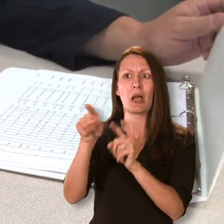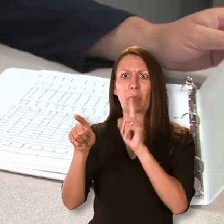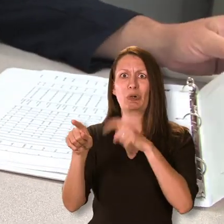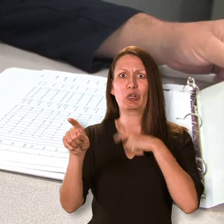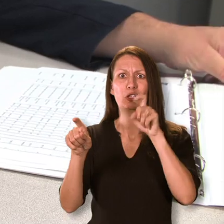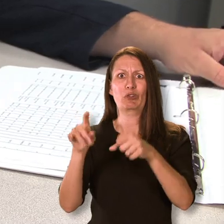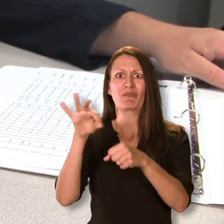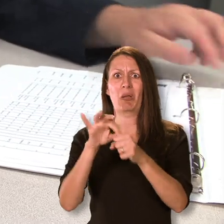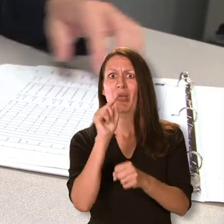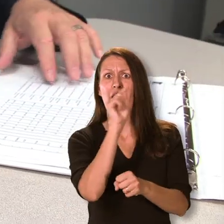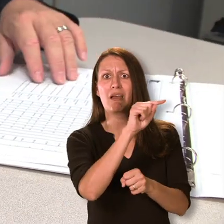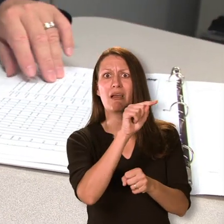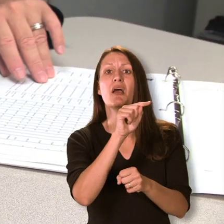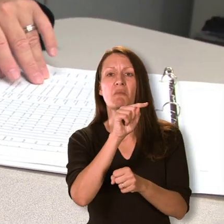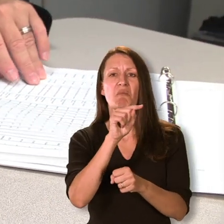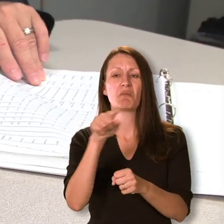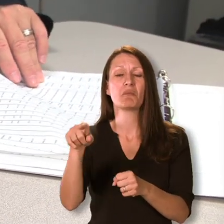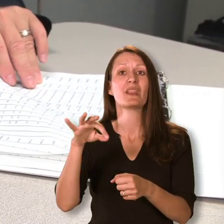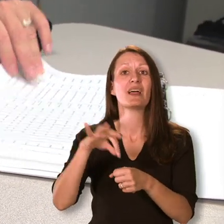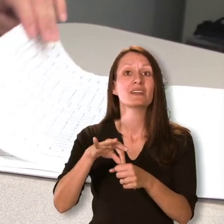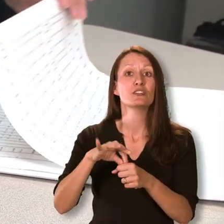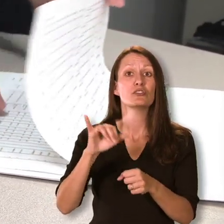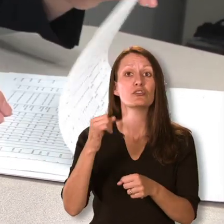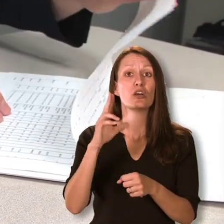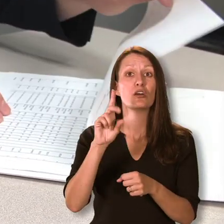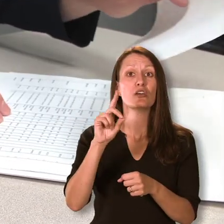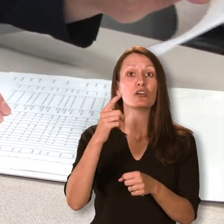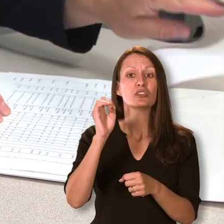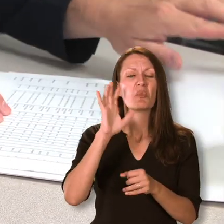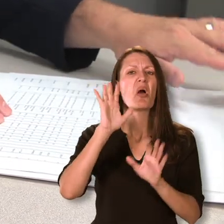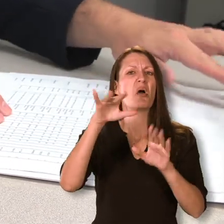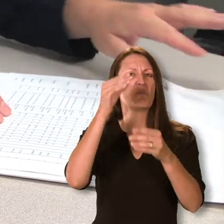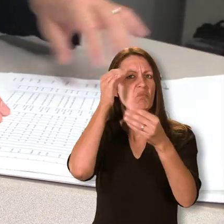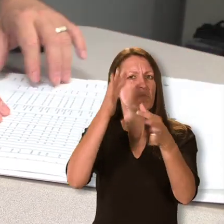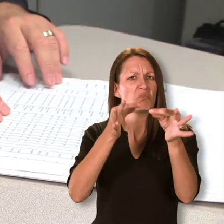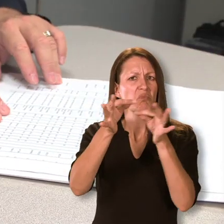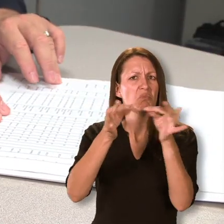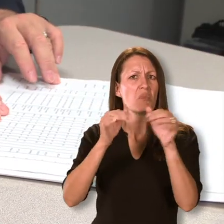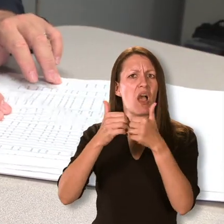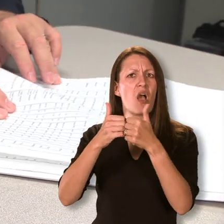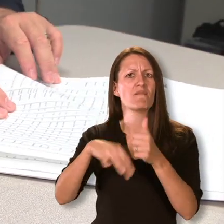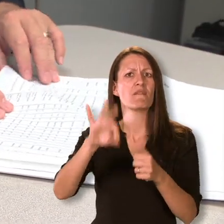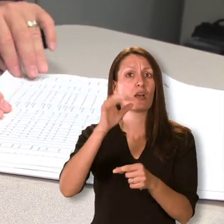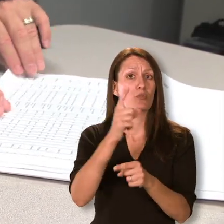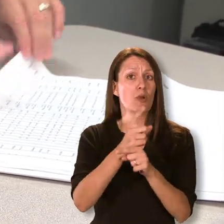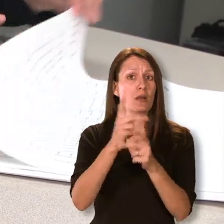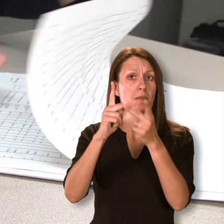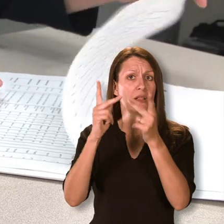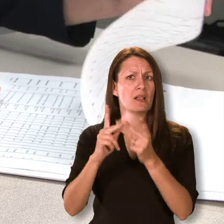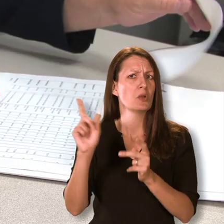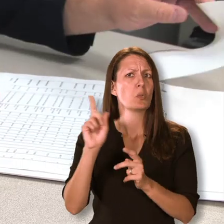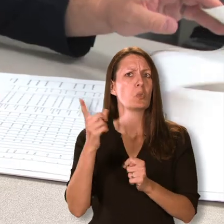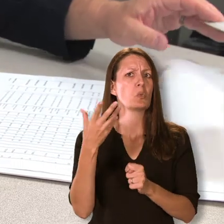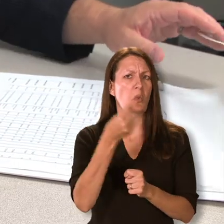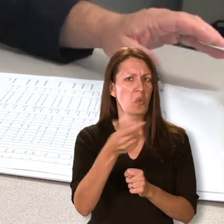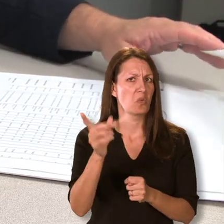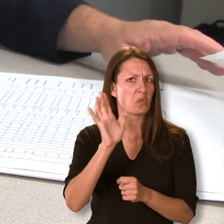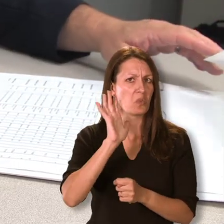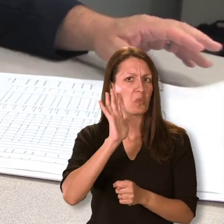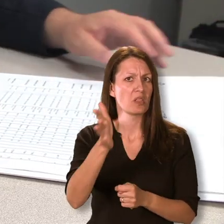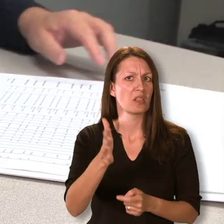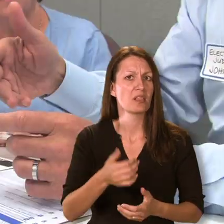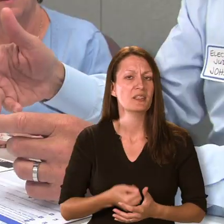the Election Judge can help direct you to the right place.